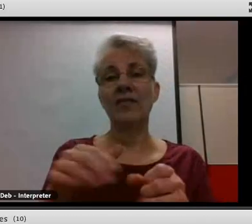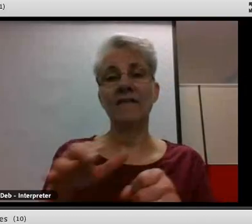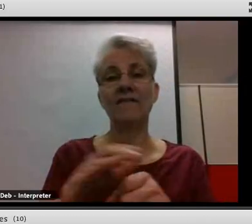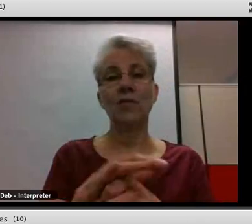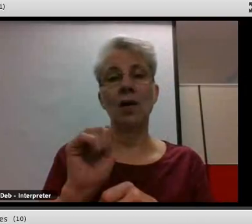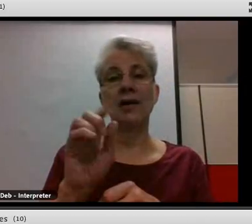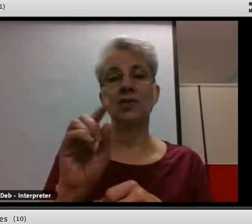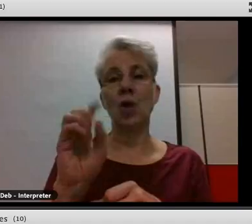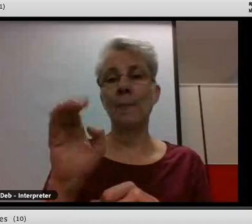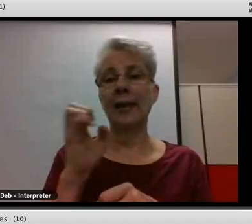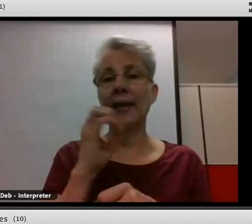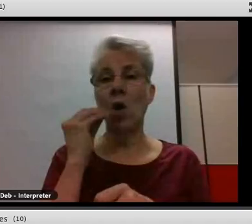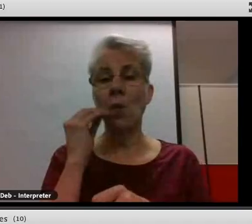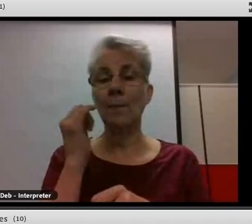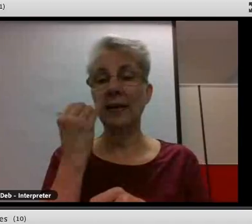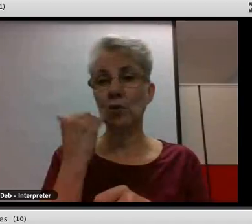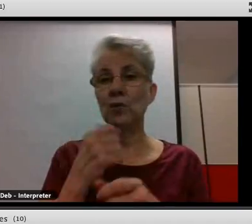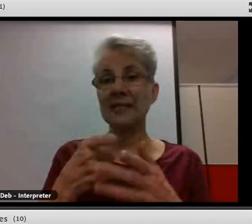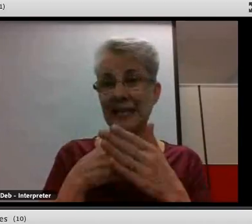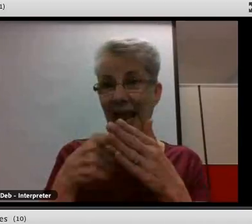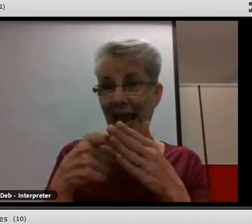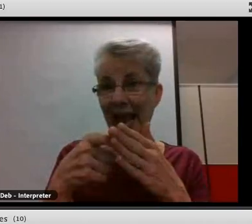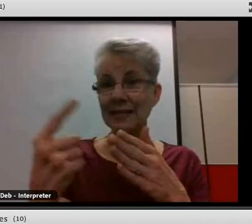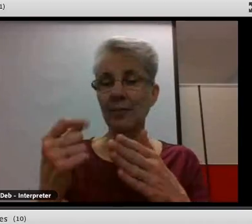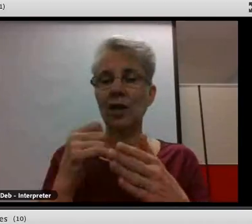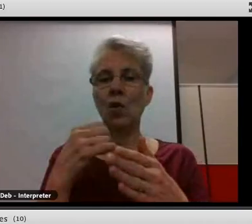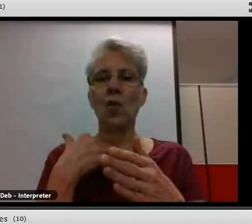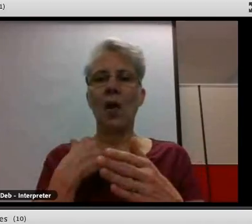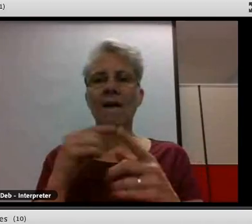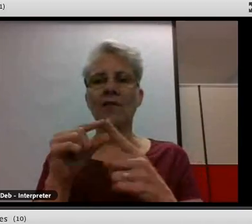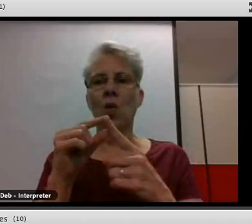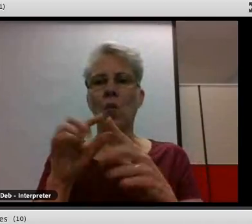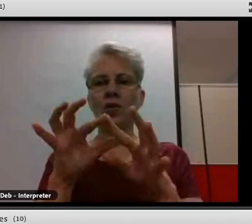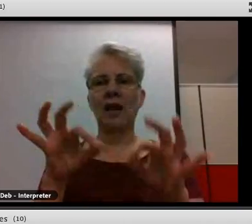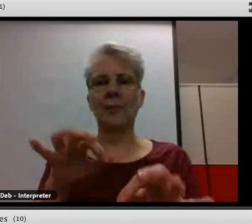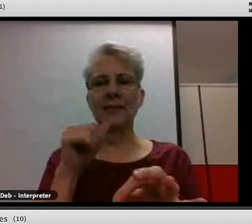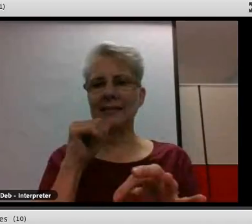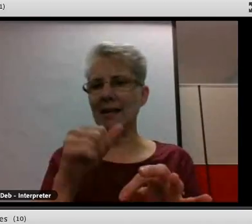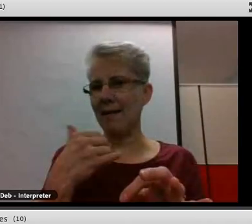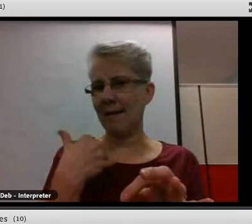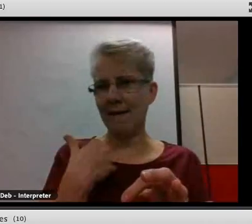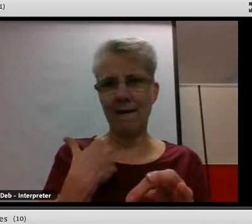to see what people are actually hearing when they go to your website.